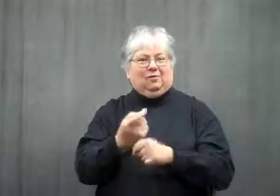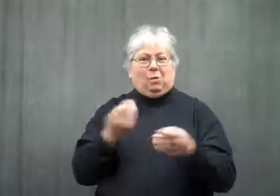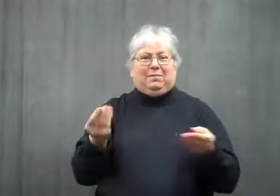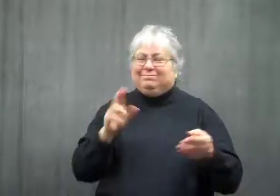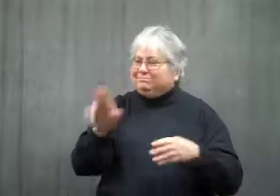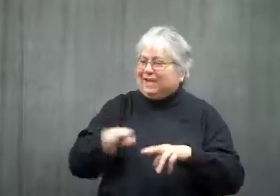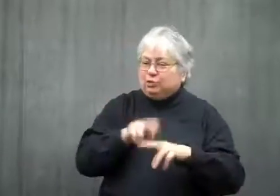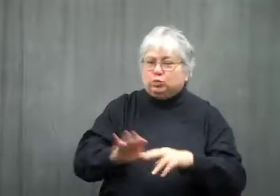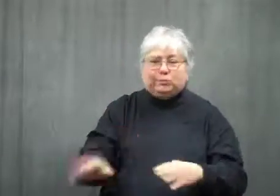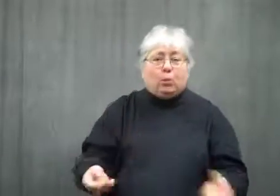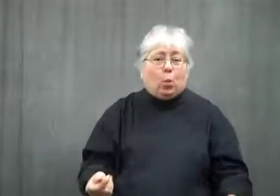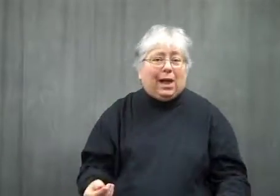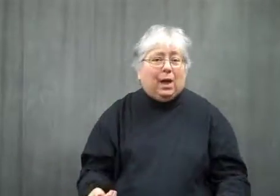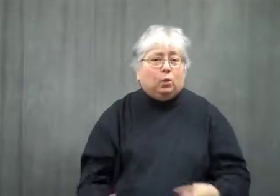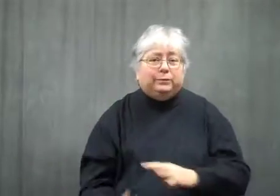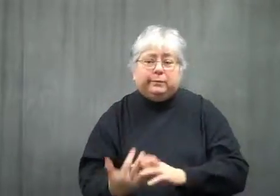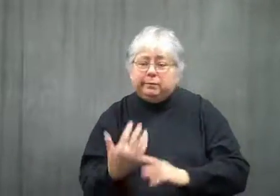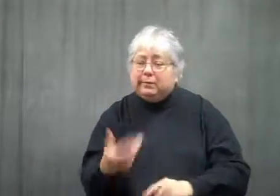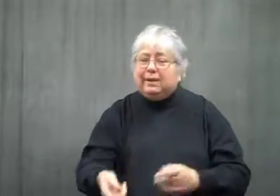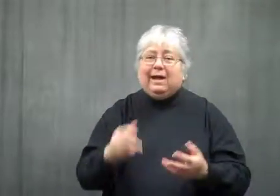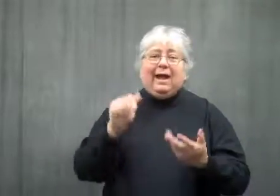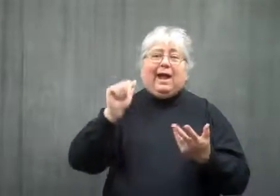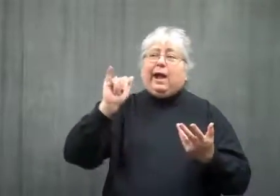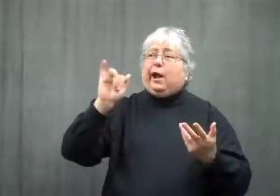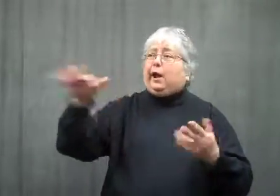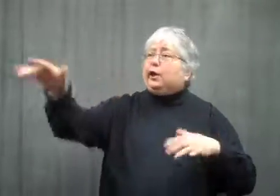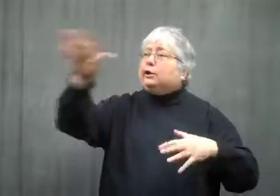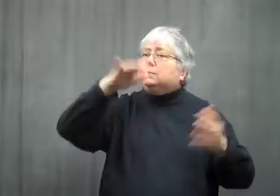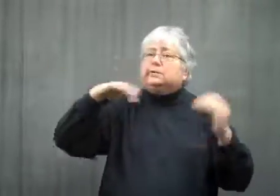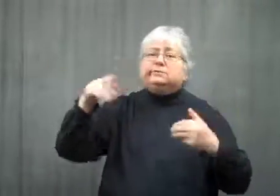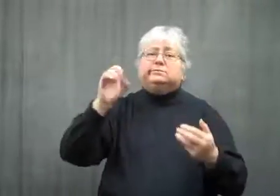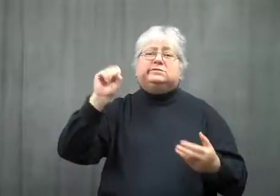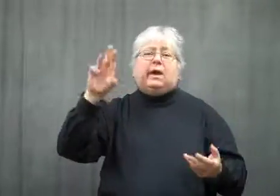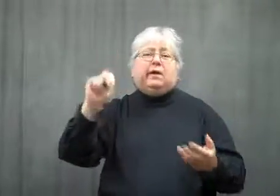It's naturally in the ground, the air and in sunlight.